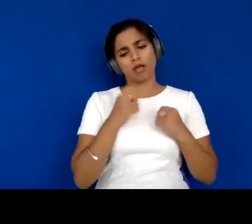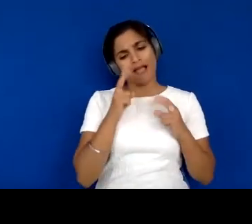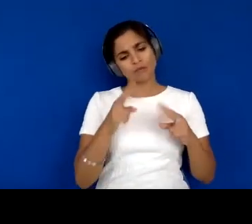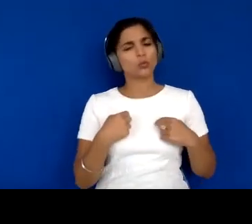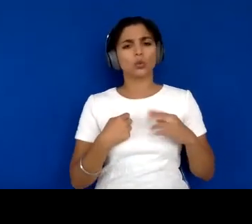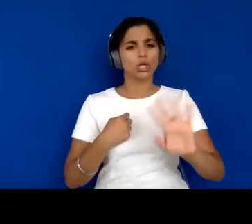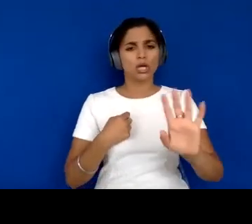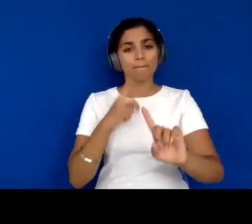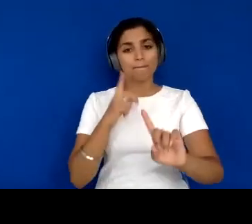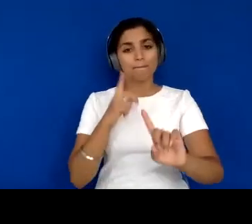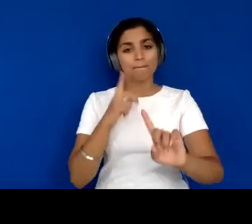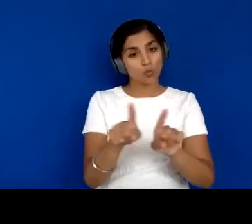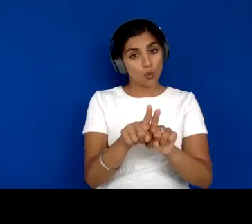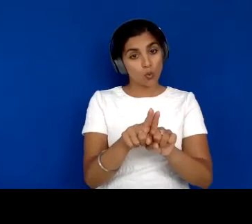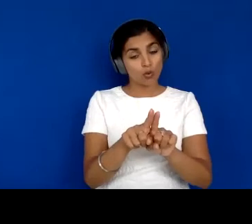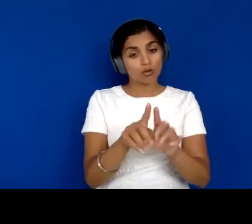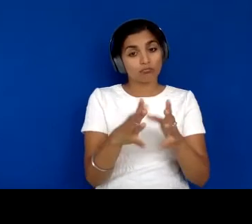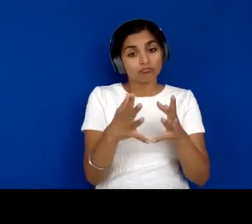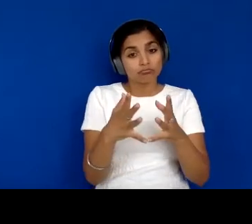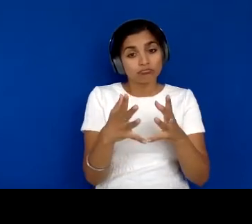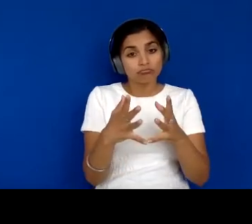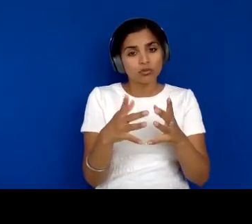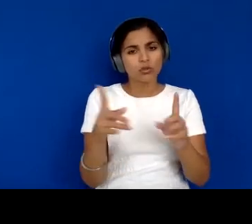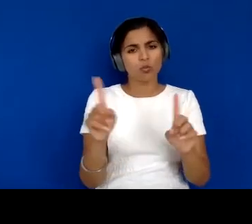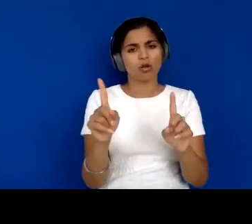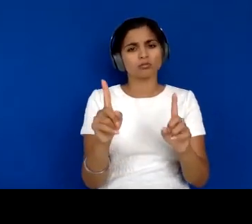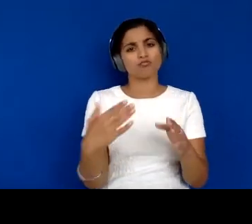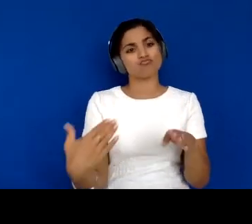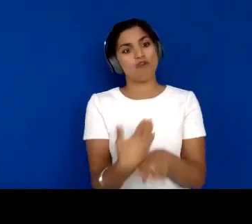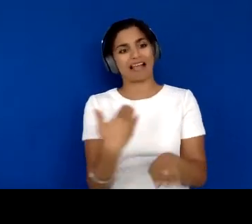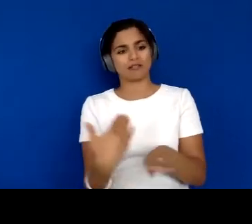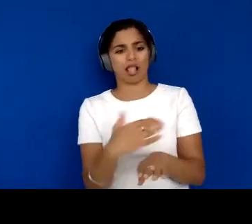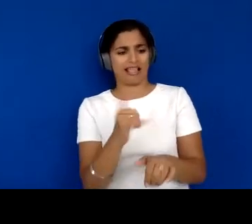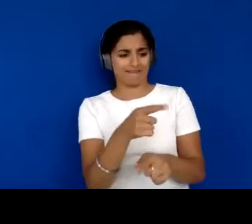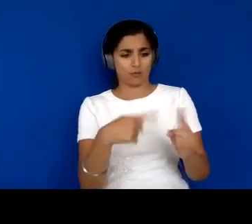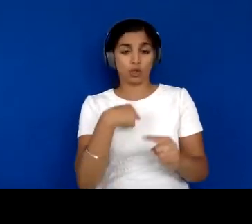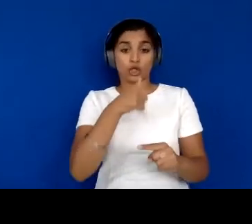matters what is the practical weight of a term that will not have a material